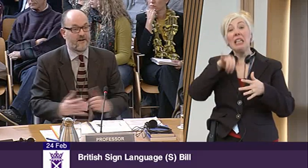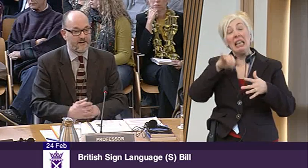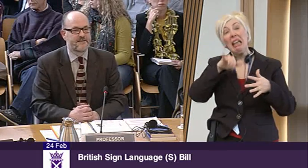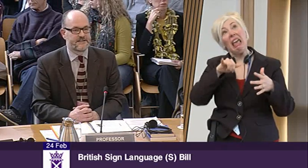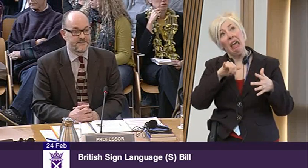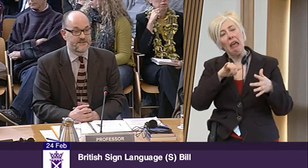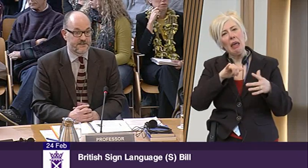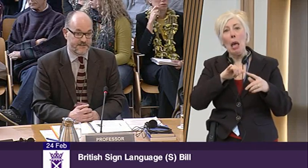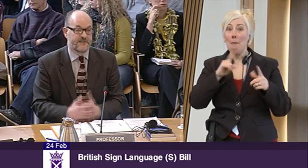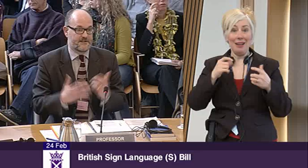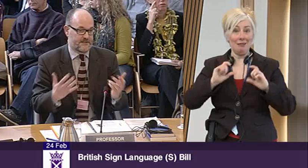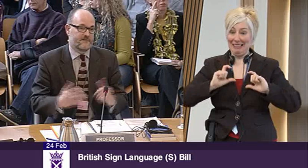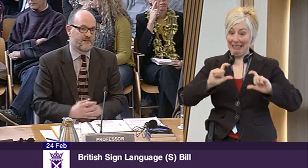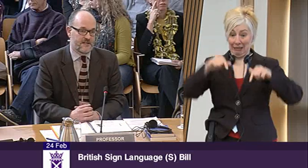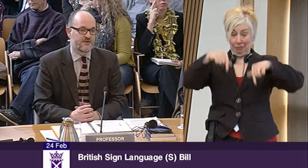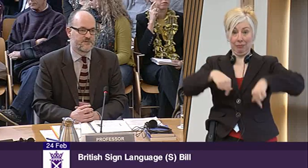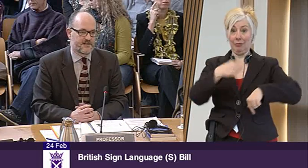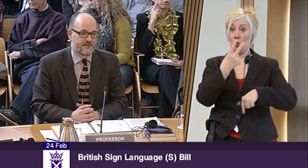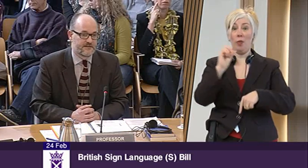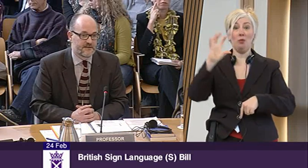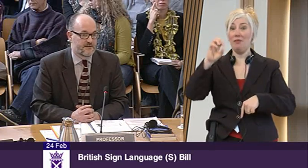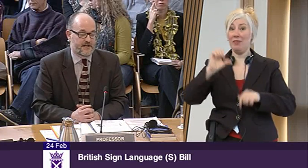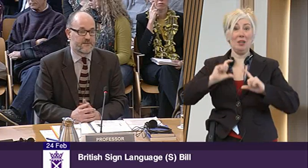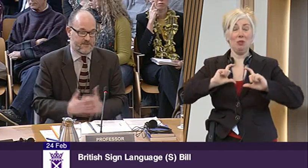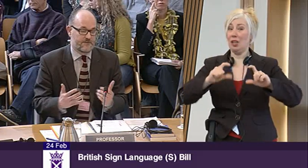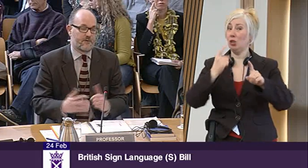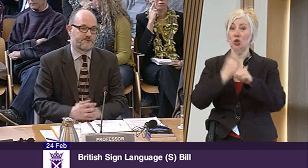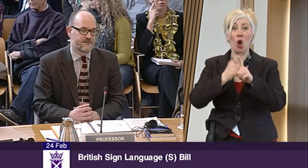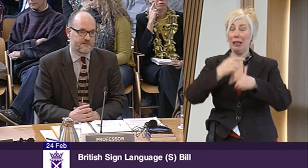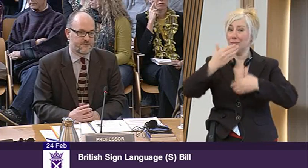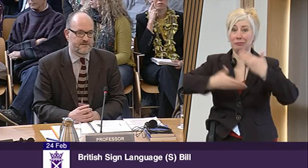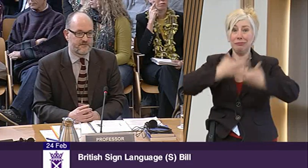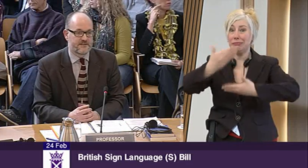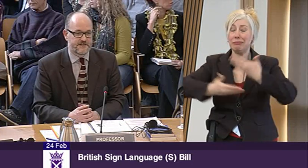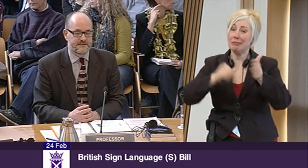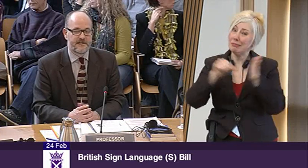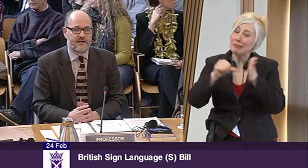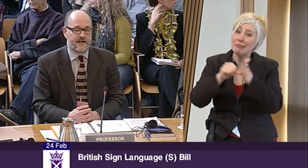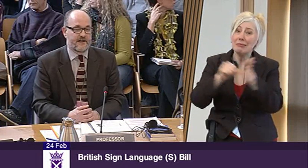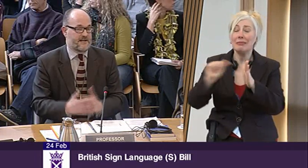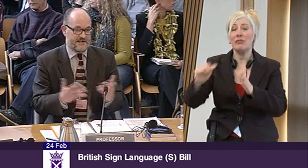are still discussing the problems that the community faces.